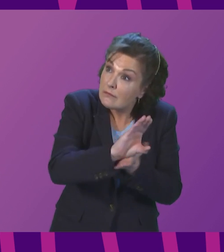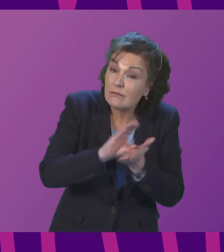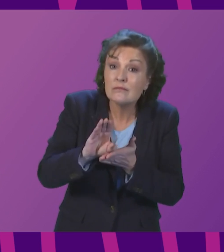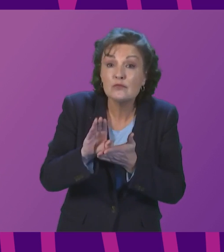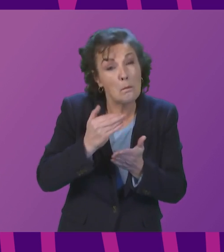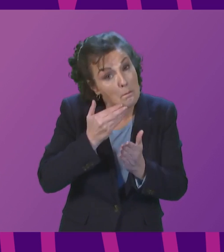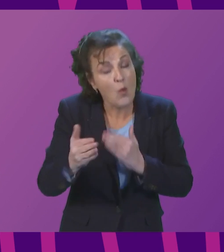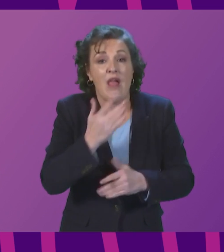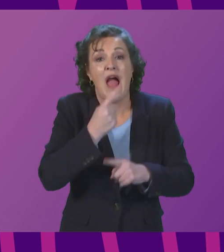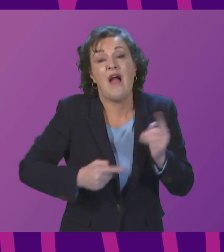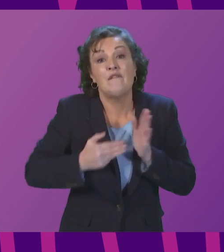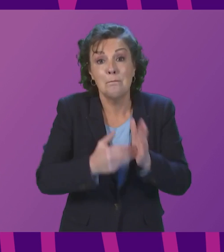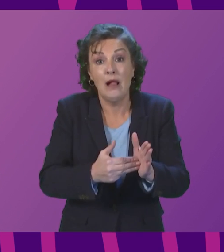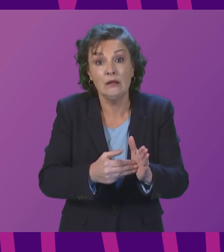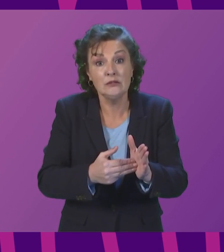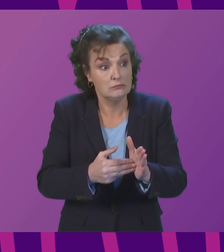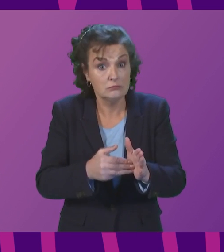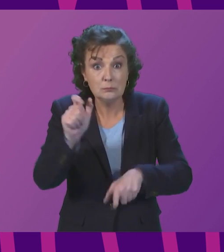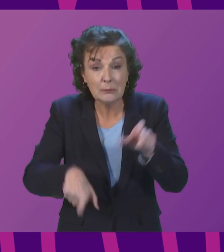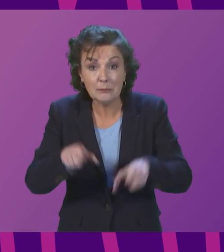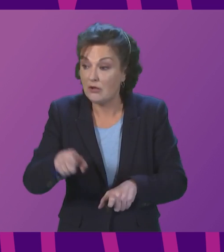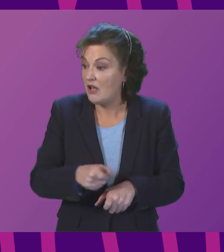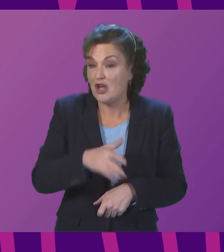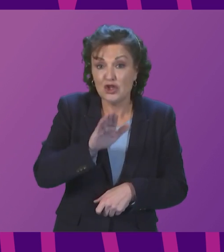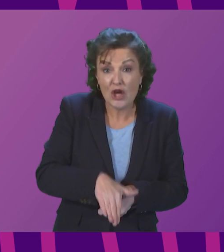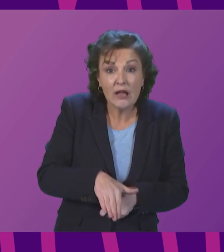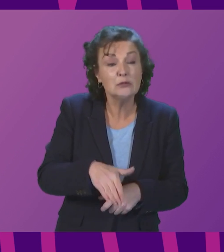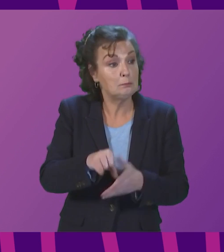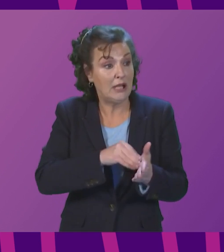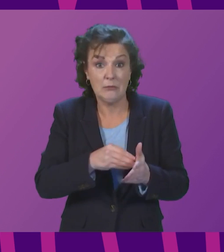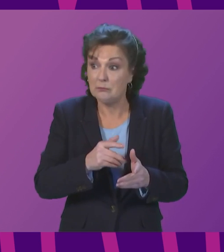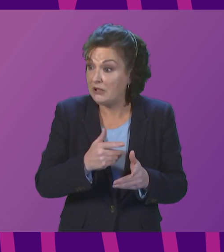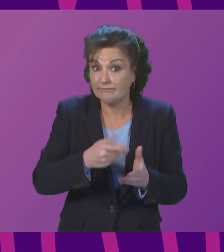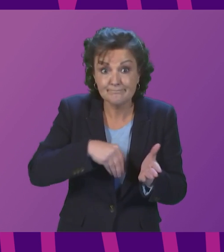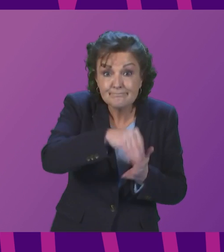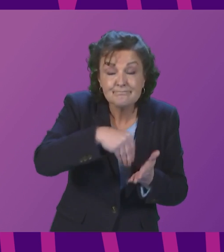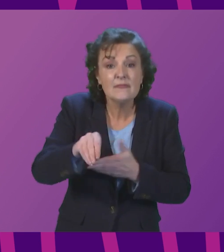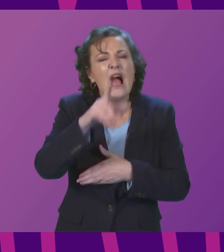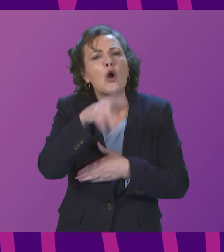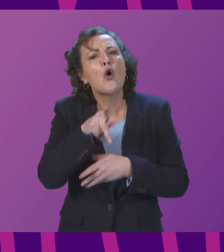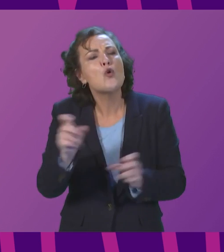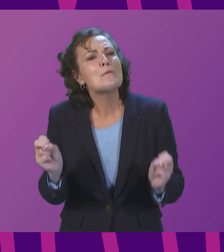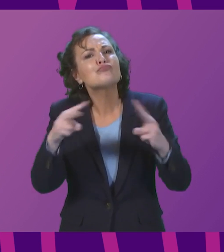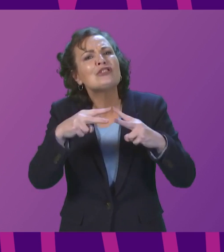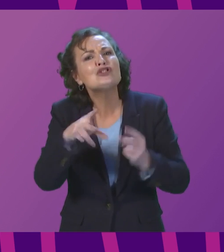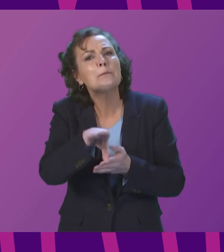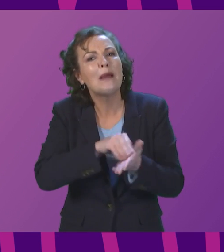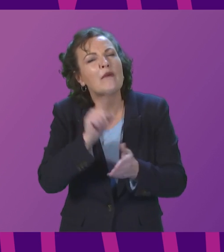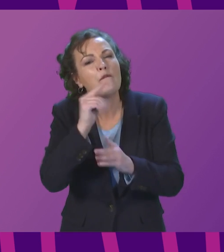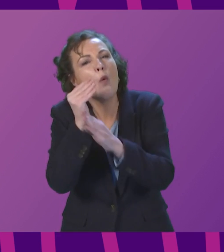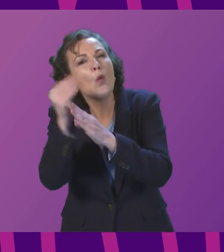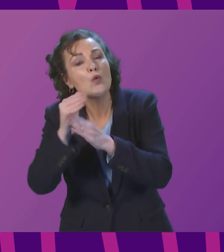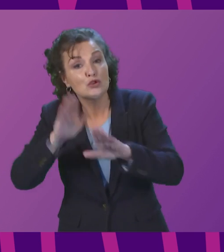delivered the Scottish child payment and bridging payments for older children; continued to